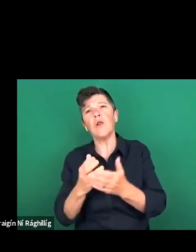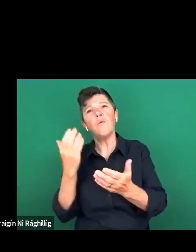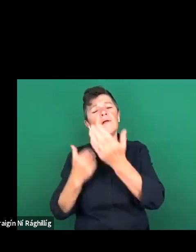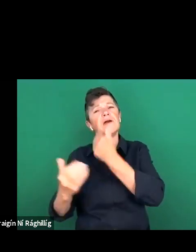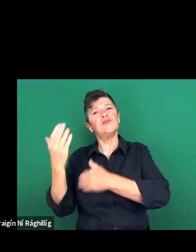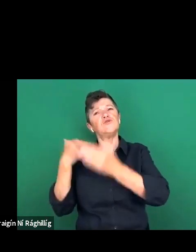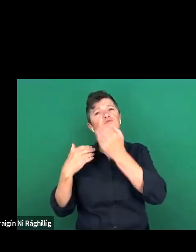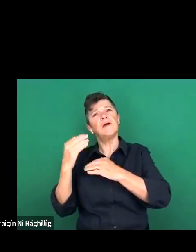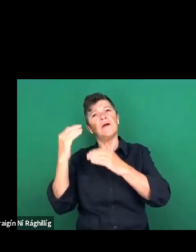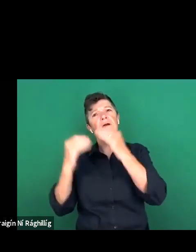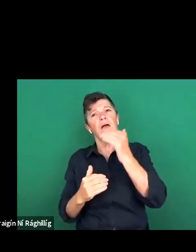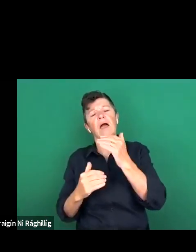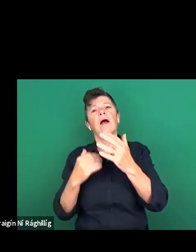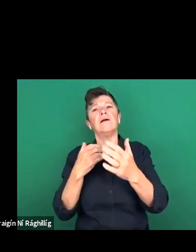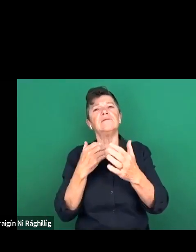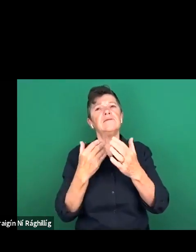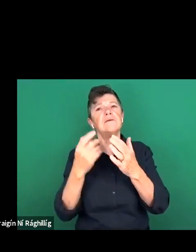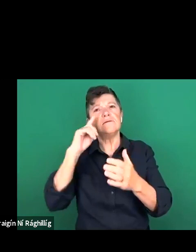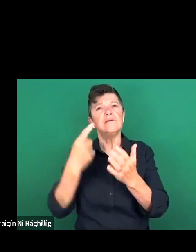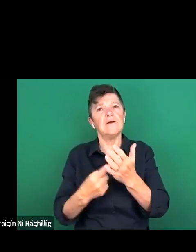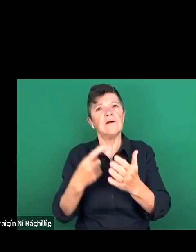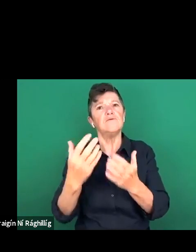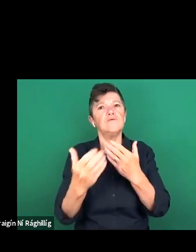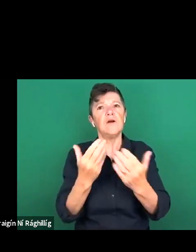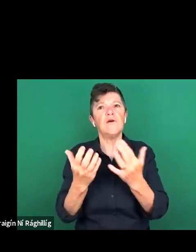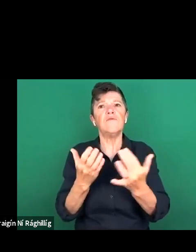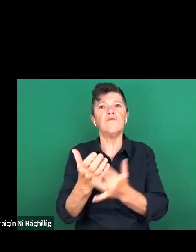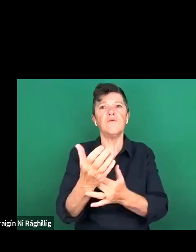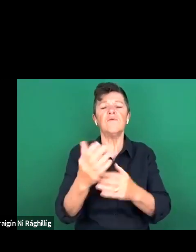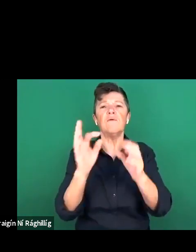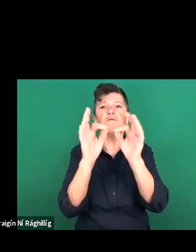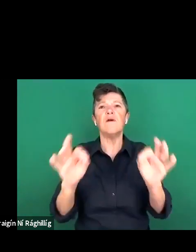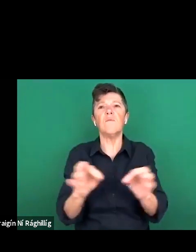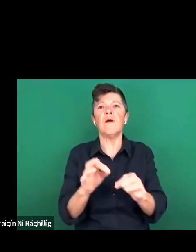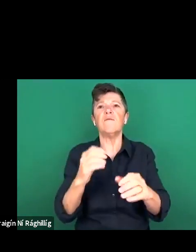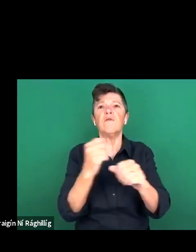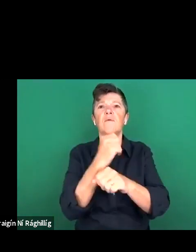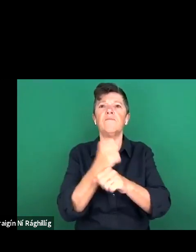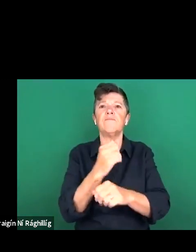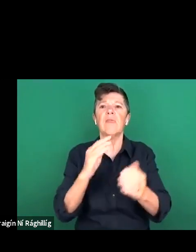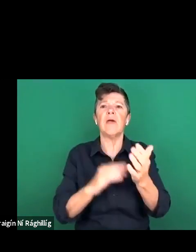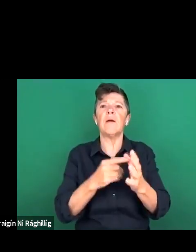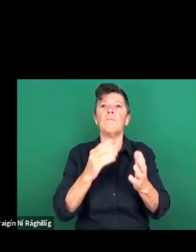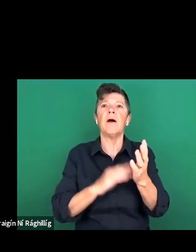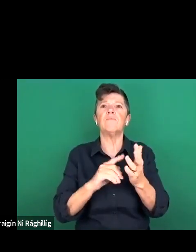. Whilst much work and development studies shows